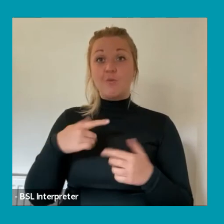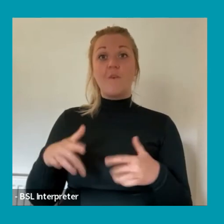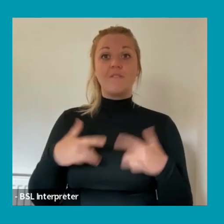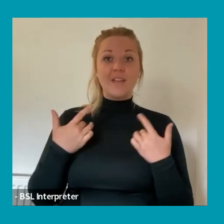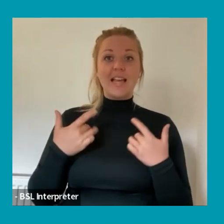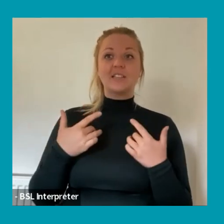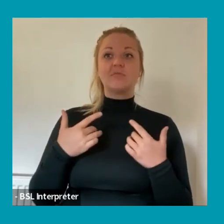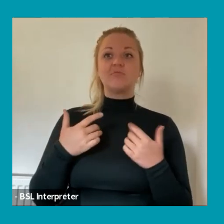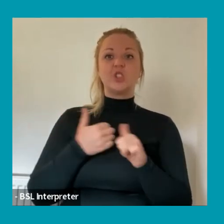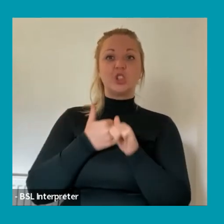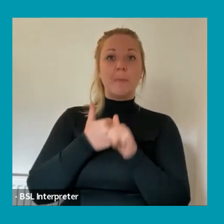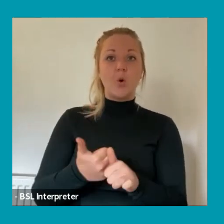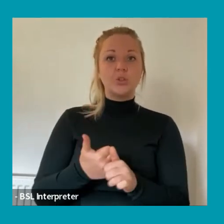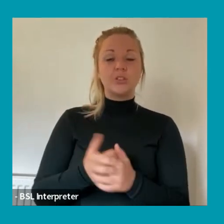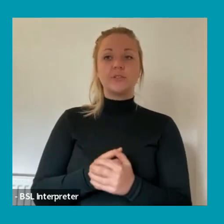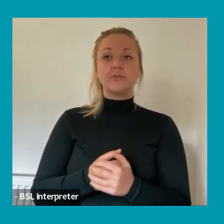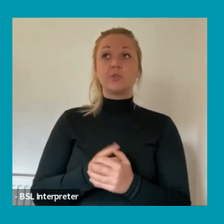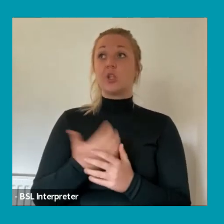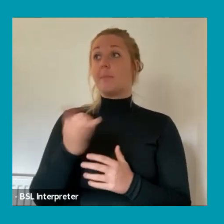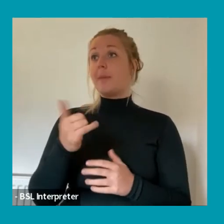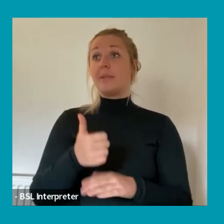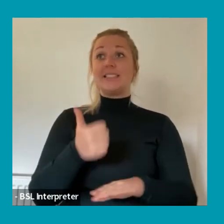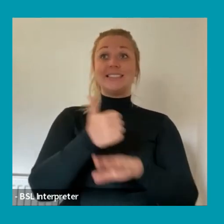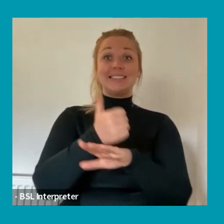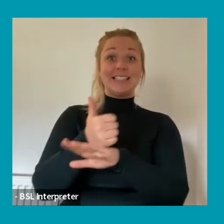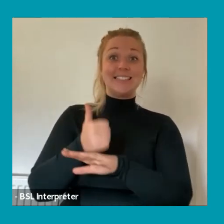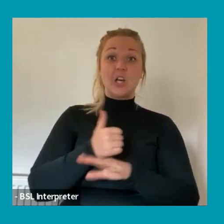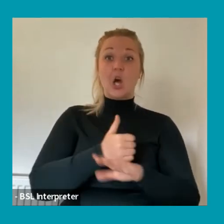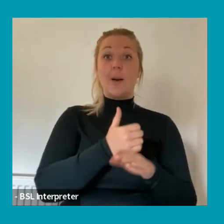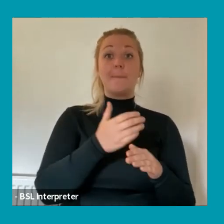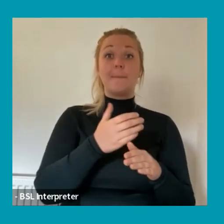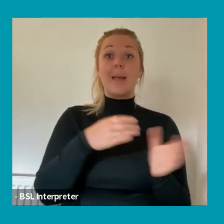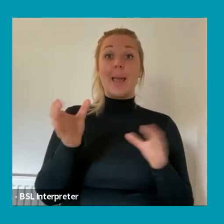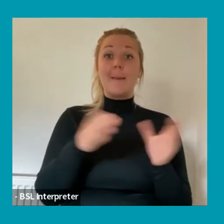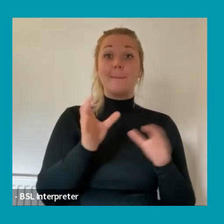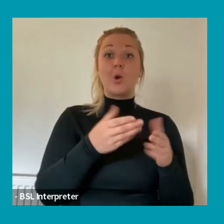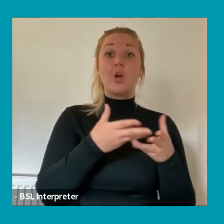supporting employee resource groups. It might be doing surveys it.